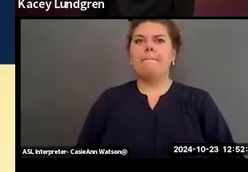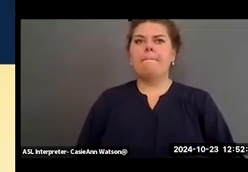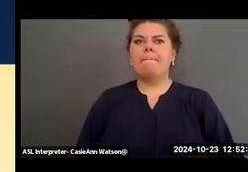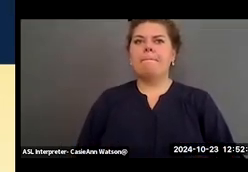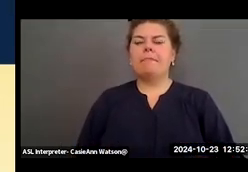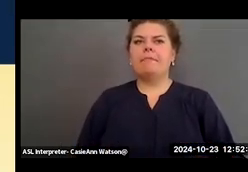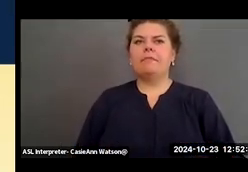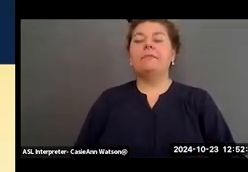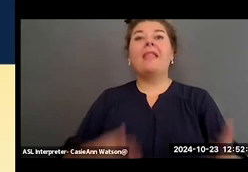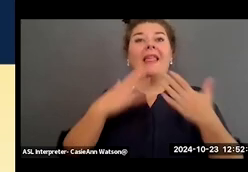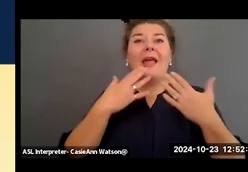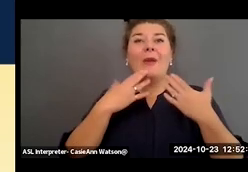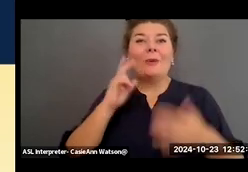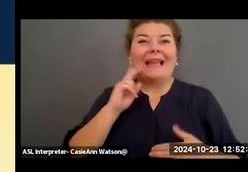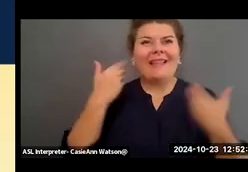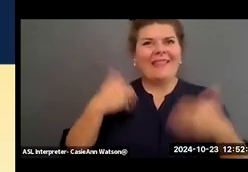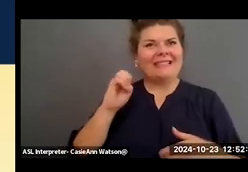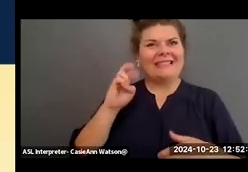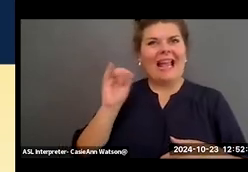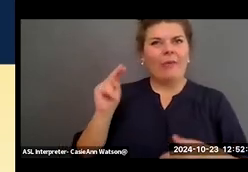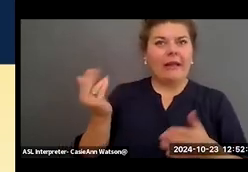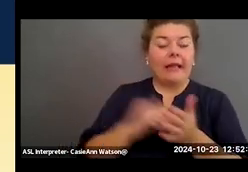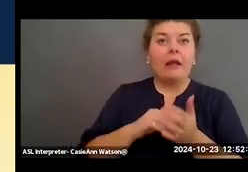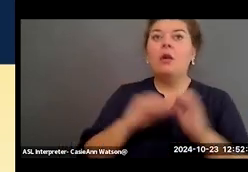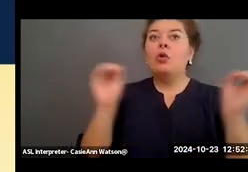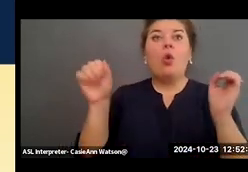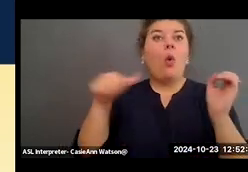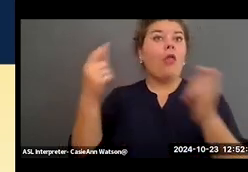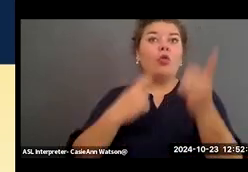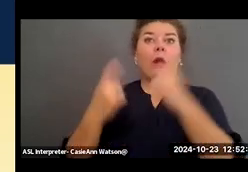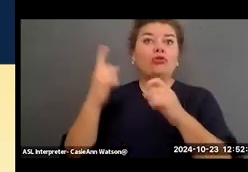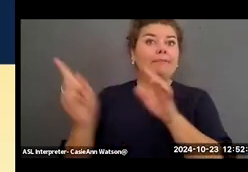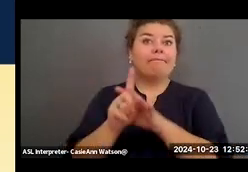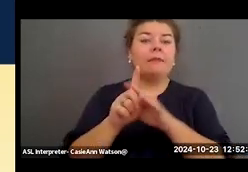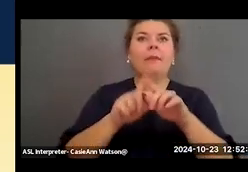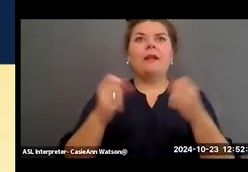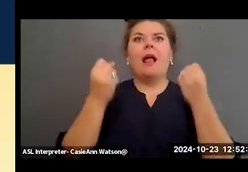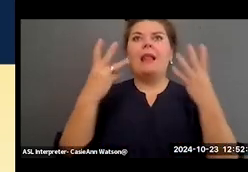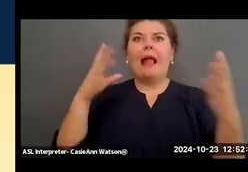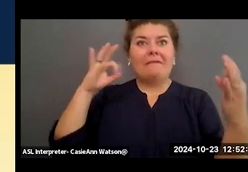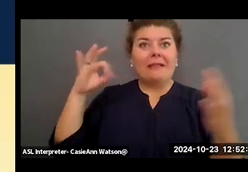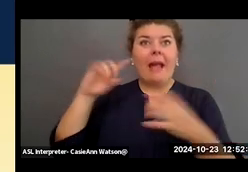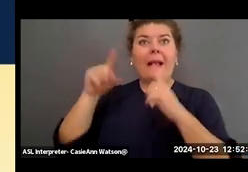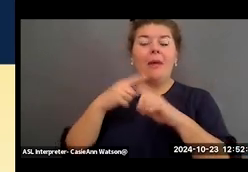[Erin] Thank you, Kasey. This is Erin speaking again. We don't have any other questions, but we have a lot of feedback about how much we've all learned